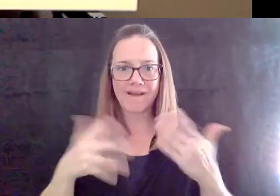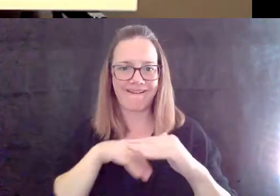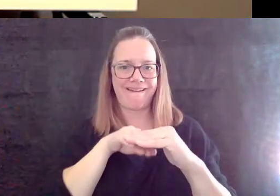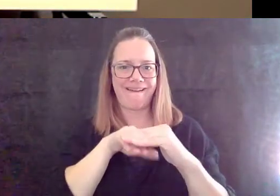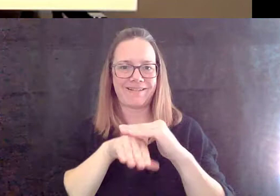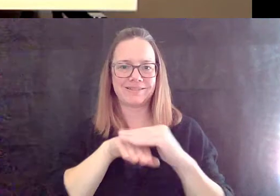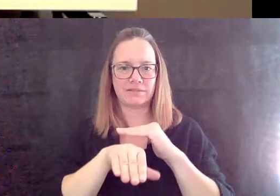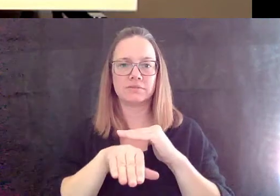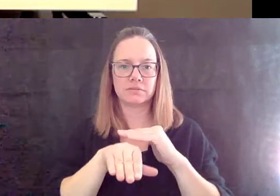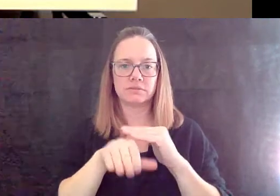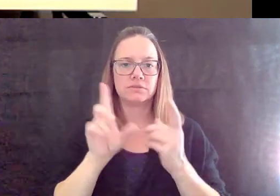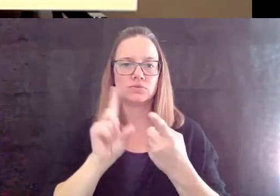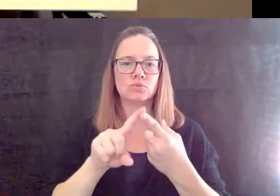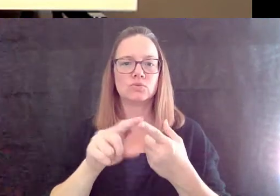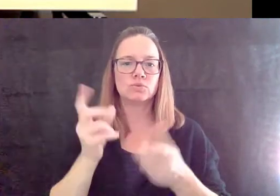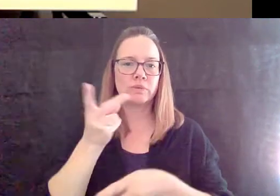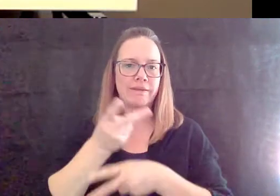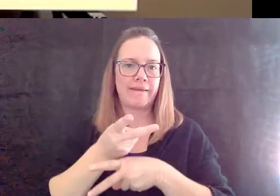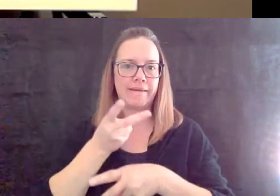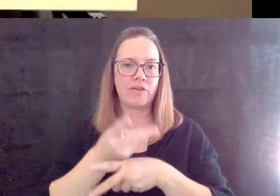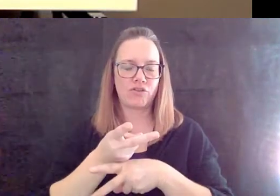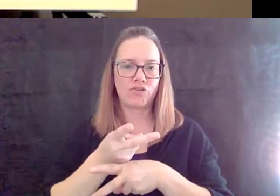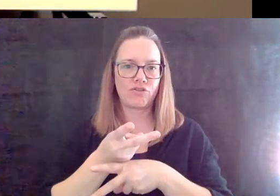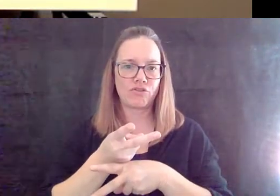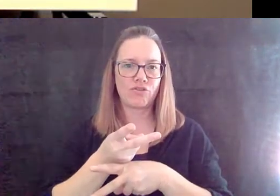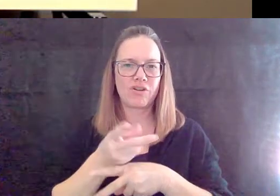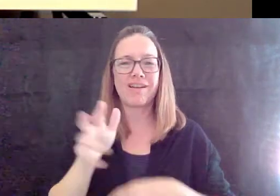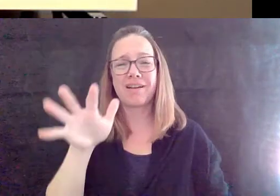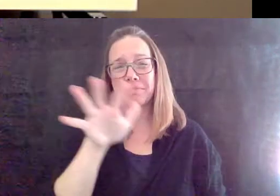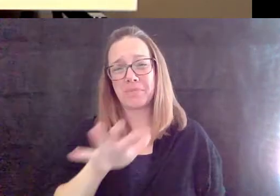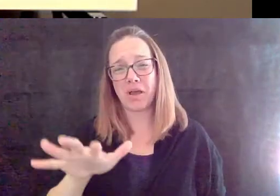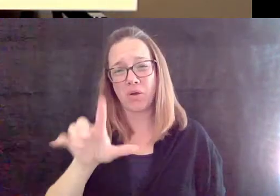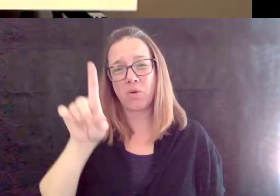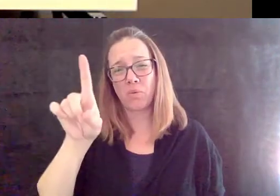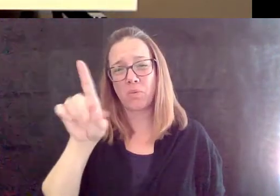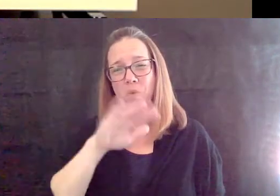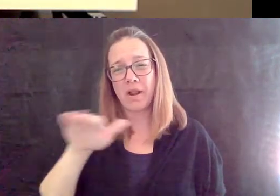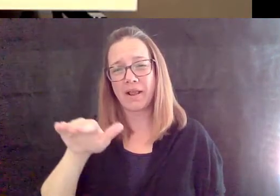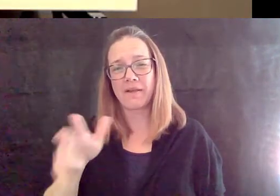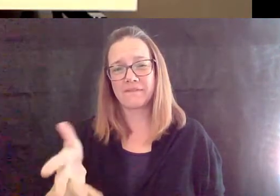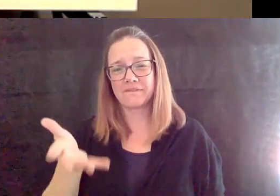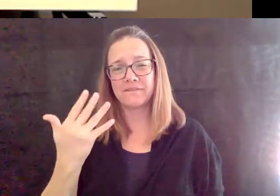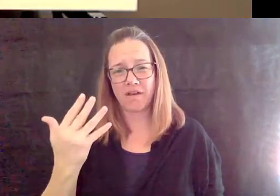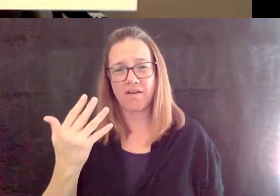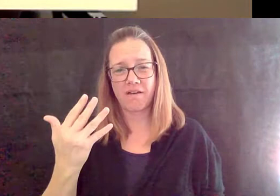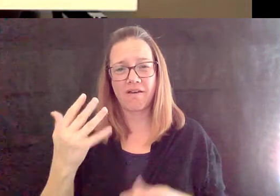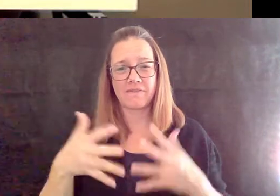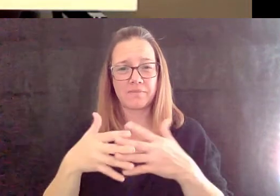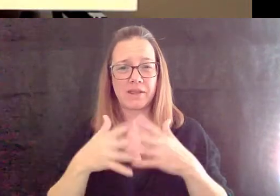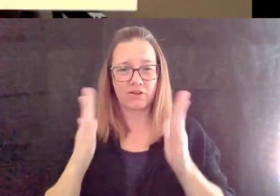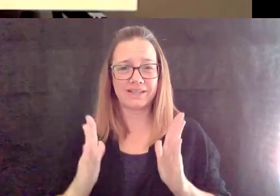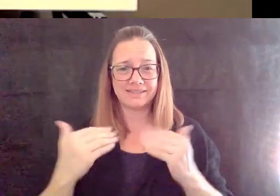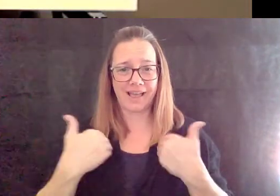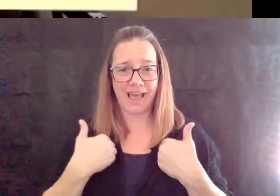in behavioral health. About one in five Americans have a behavioral health disorder.